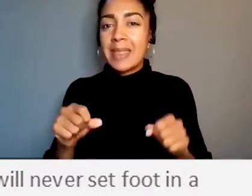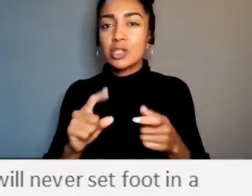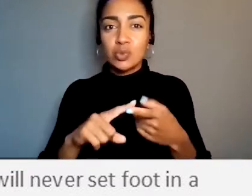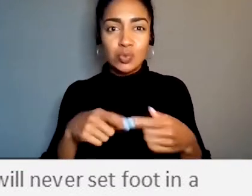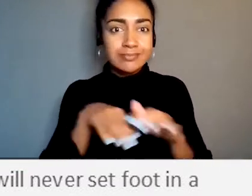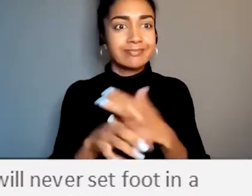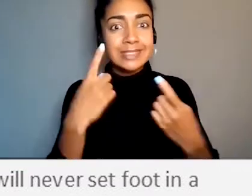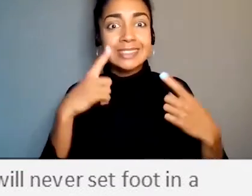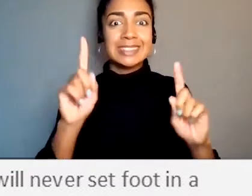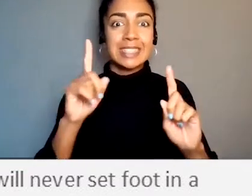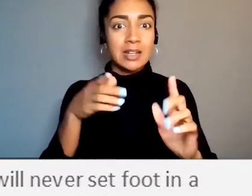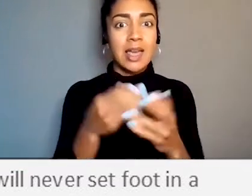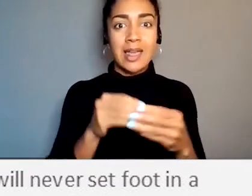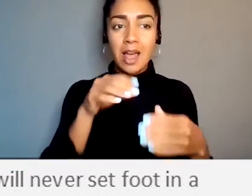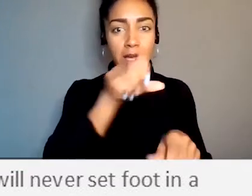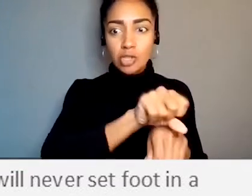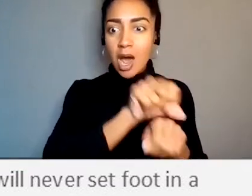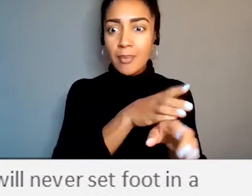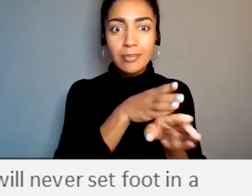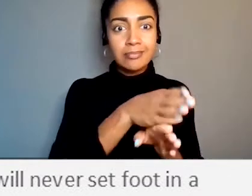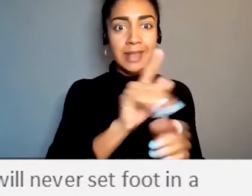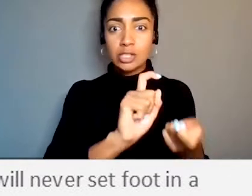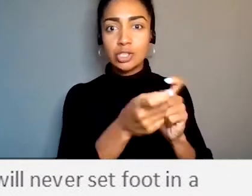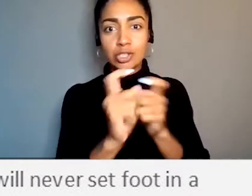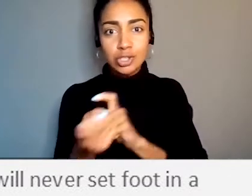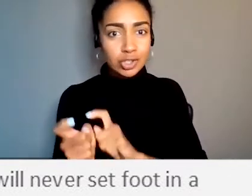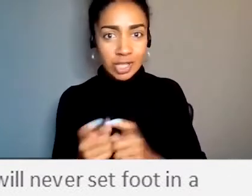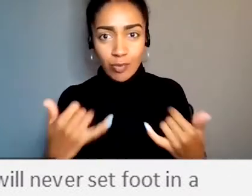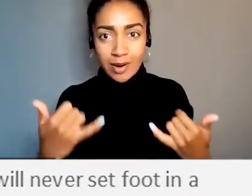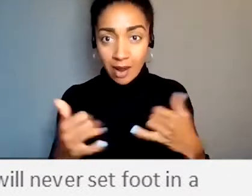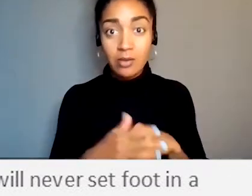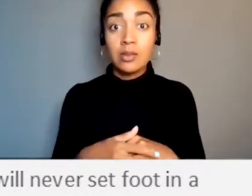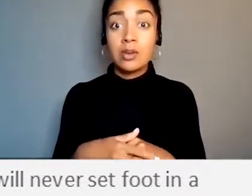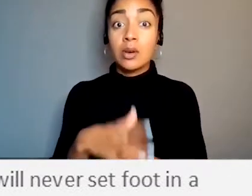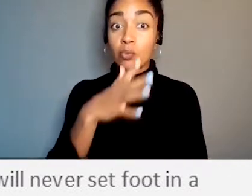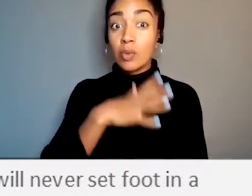engineering, and mathematics.